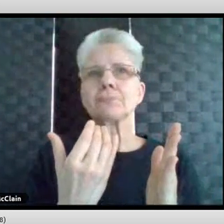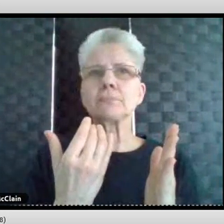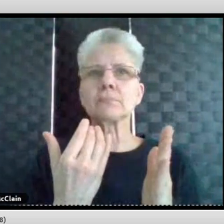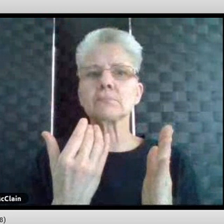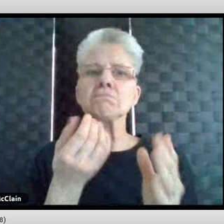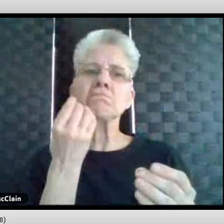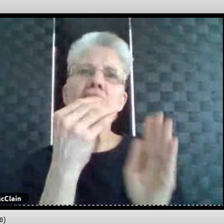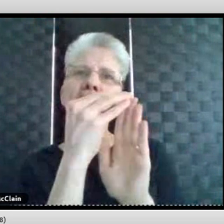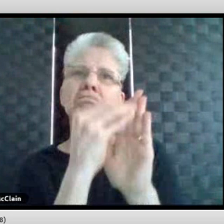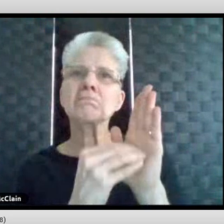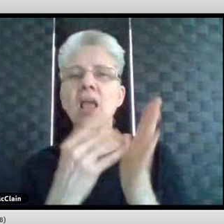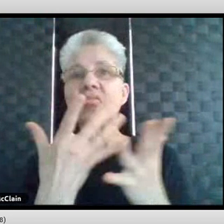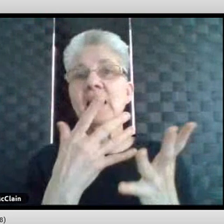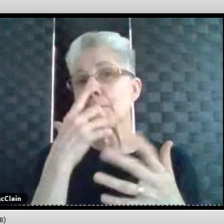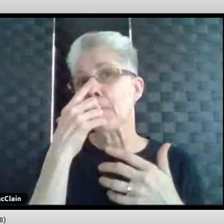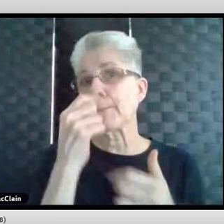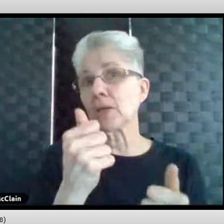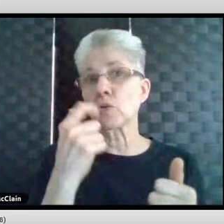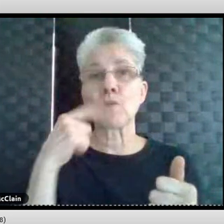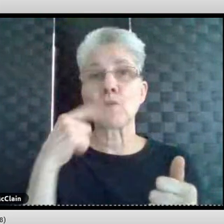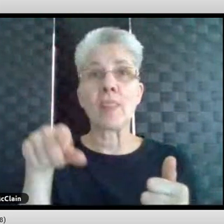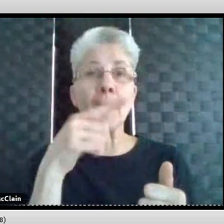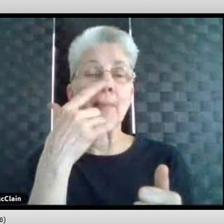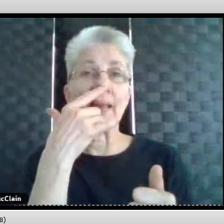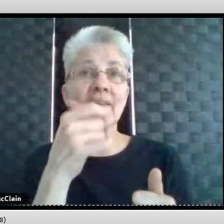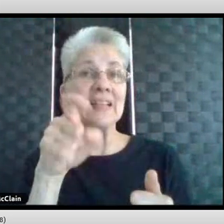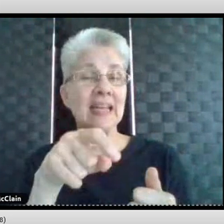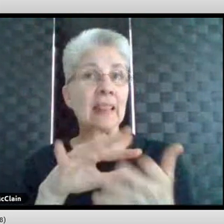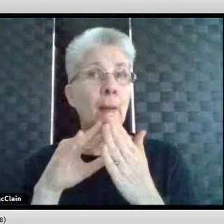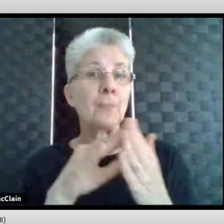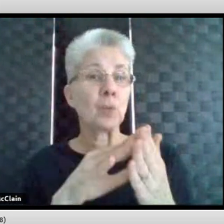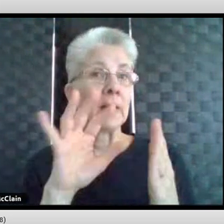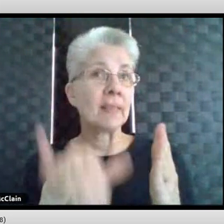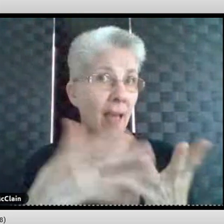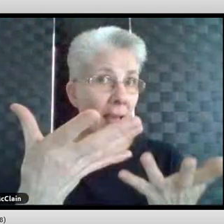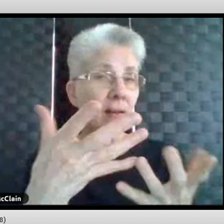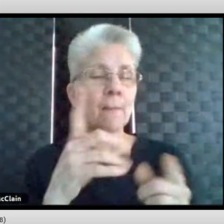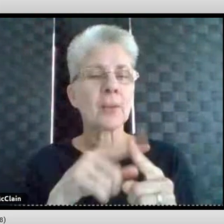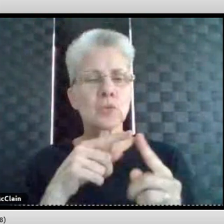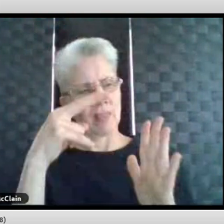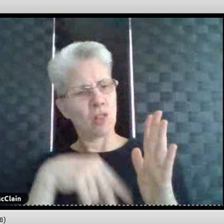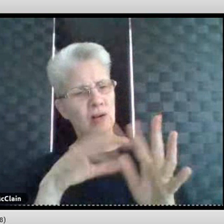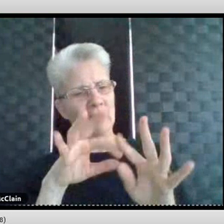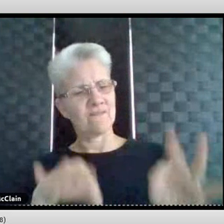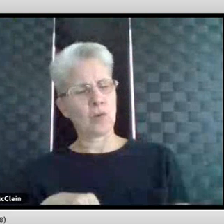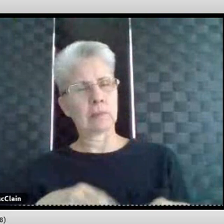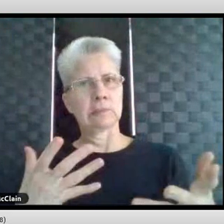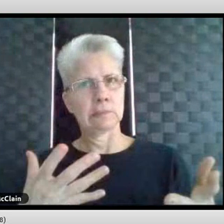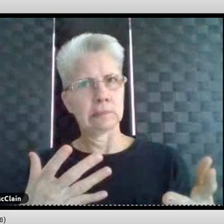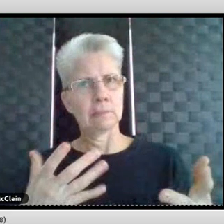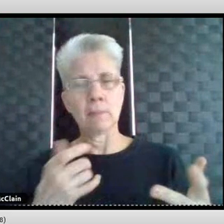that might be feasible if it's needed in the community, because when they look at a form, it might not occur to them that the library is willing